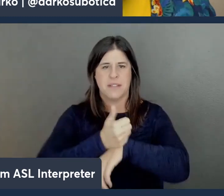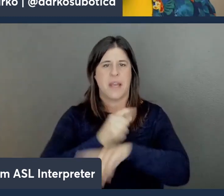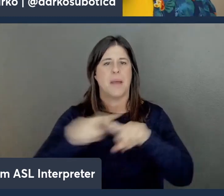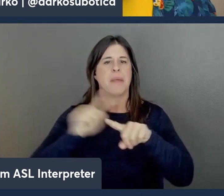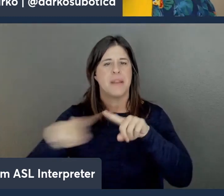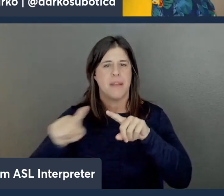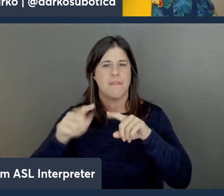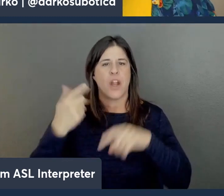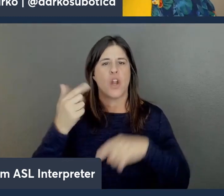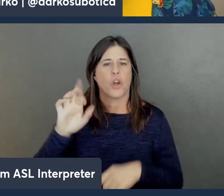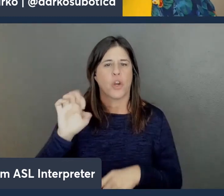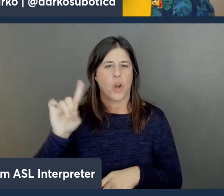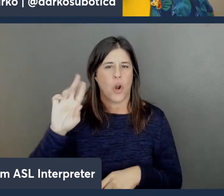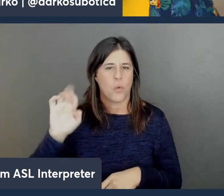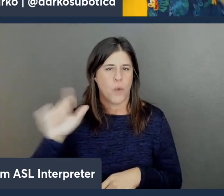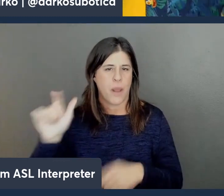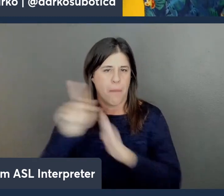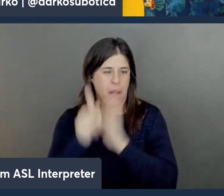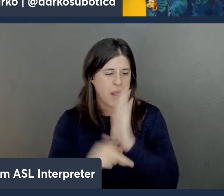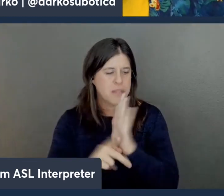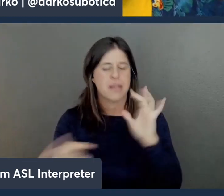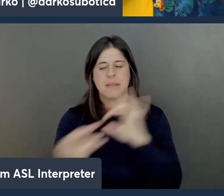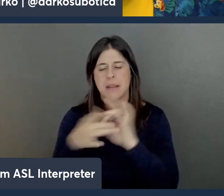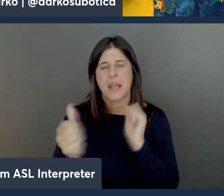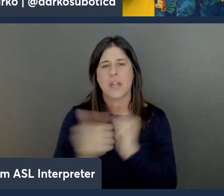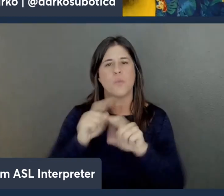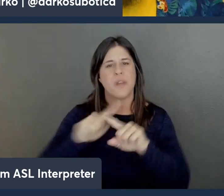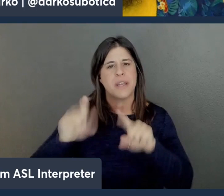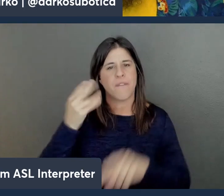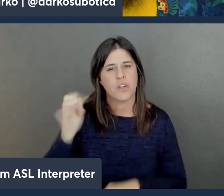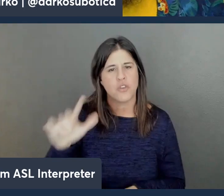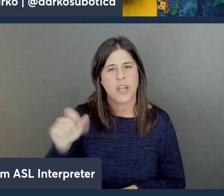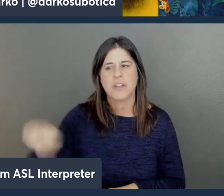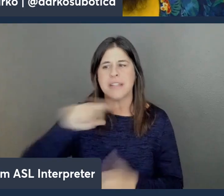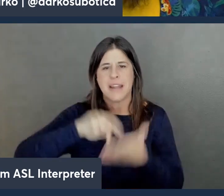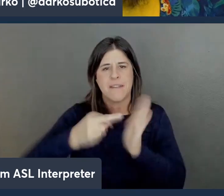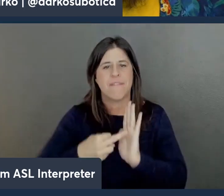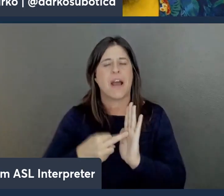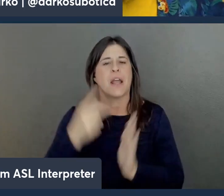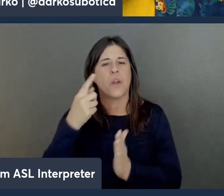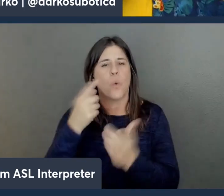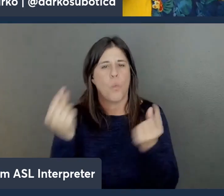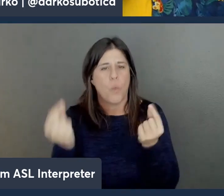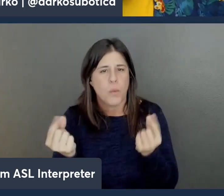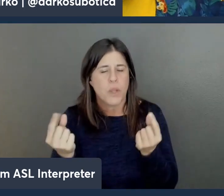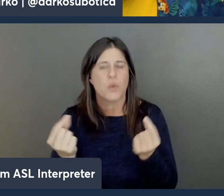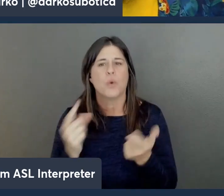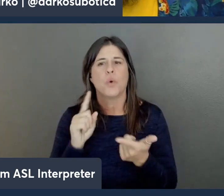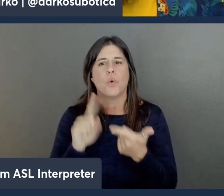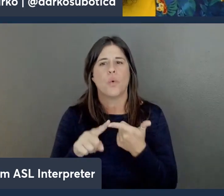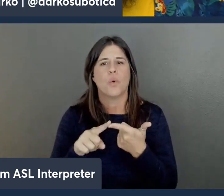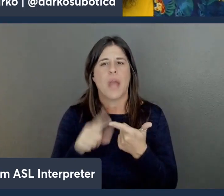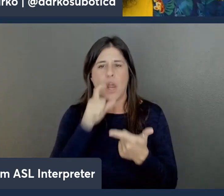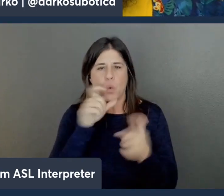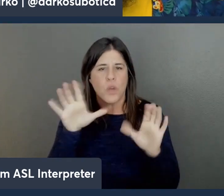that can be attached to a Channel configurations, that define what can be done, in a given Channel. Okay.